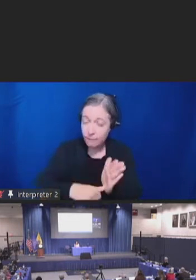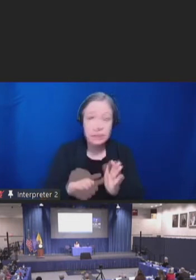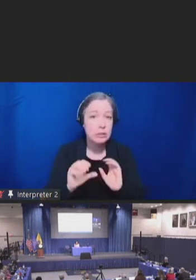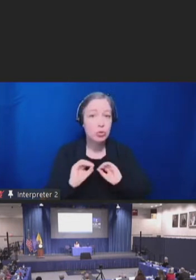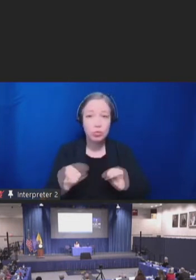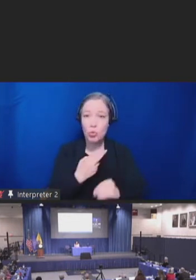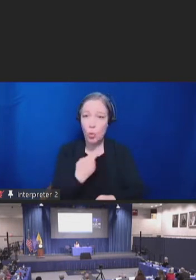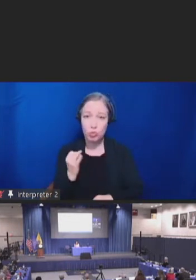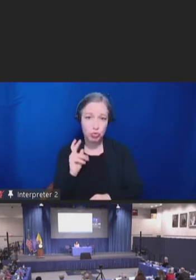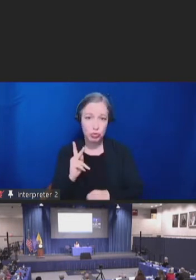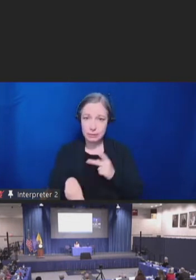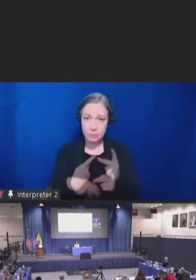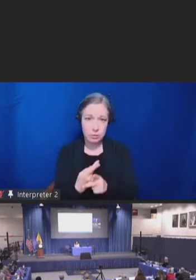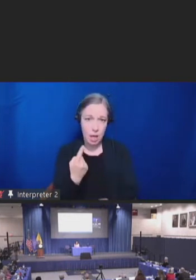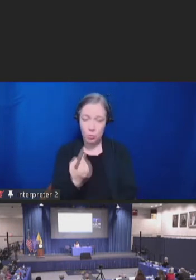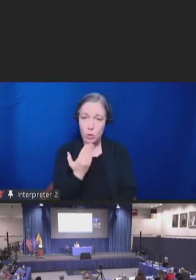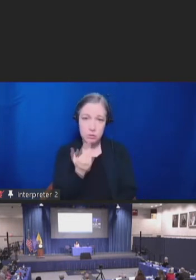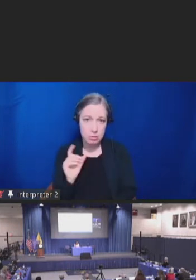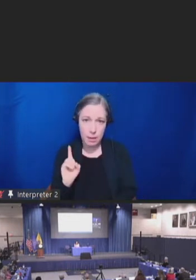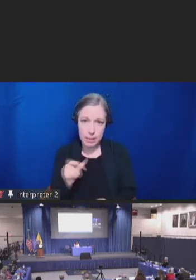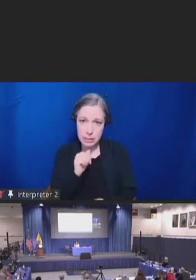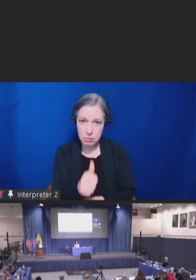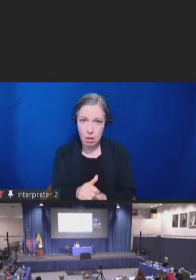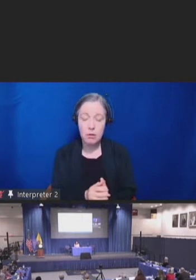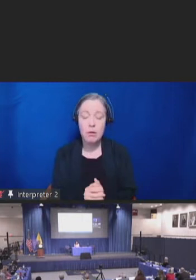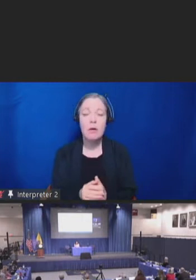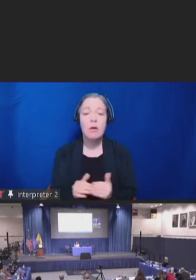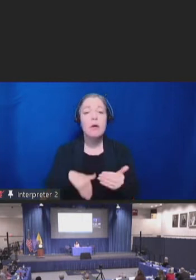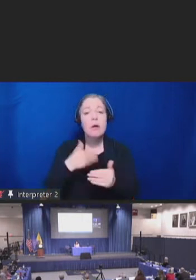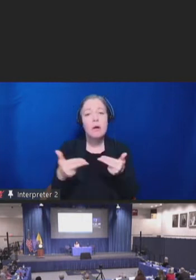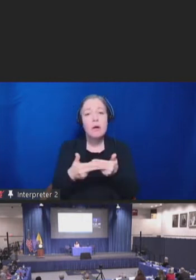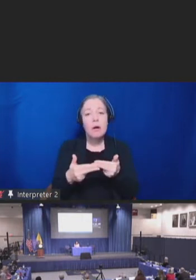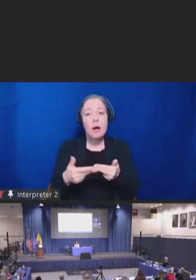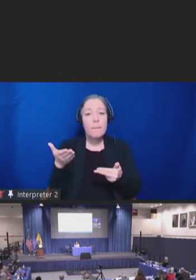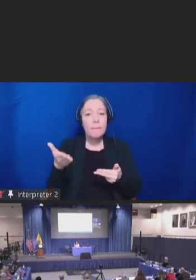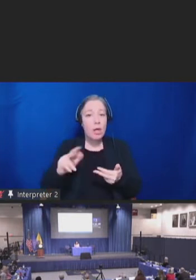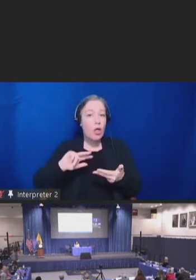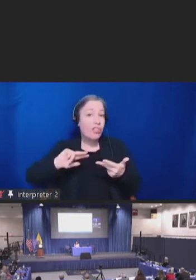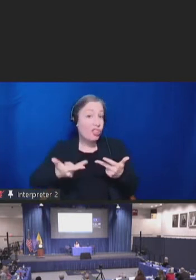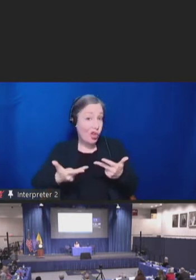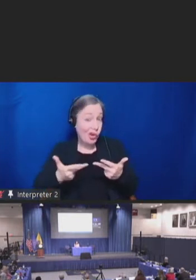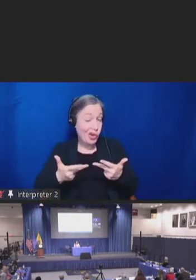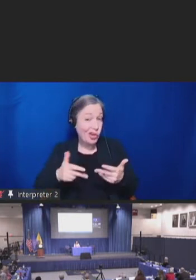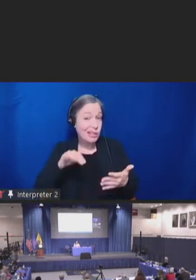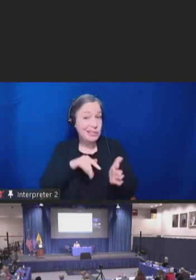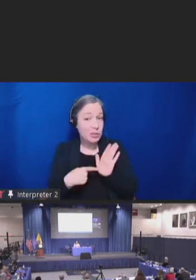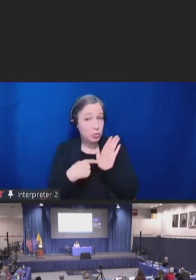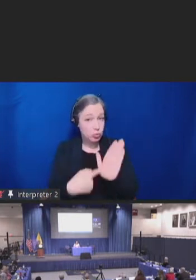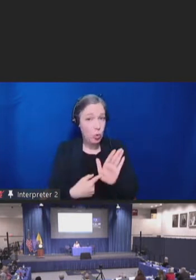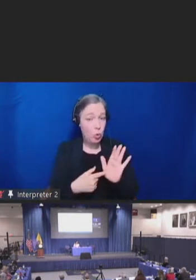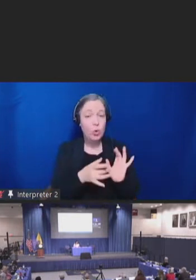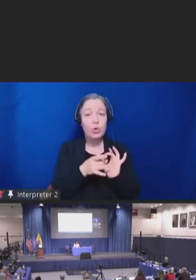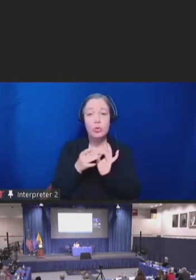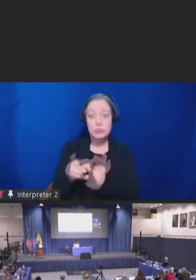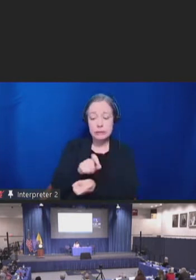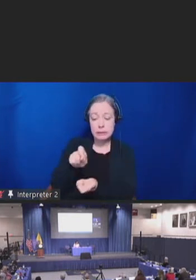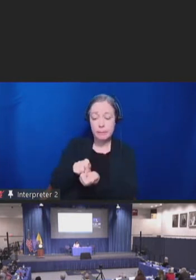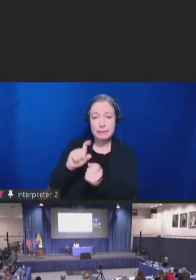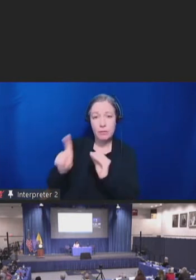And then the third study I'm going to present today is a study around vaccine-associated aluminum and the subsequent risk of asthma.